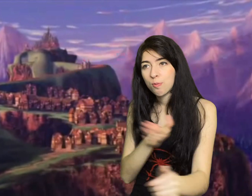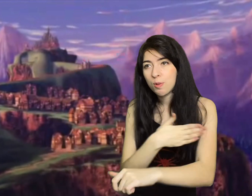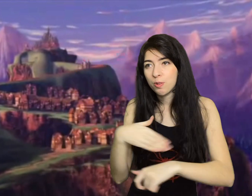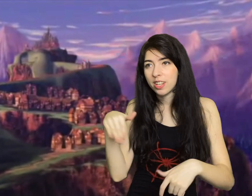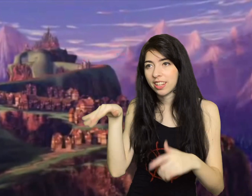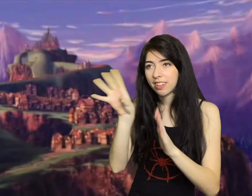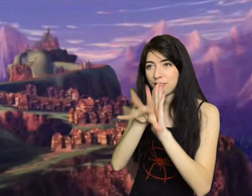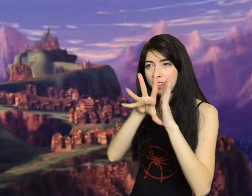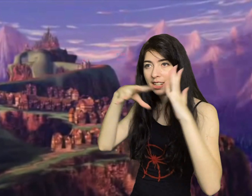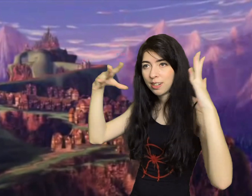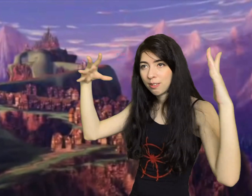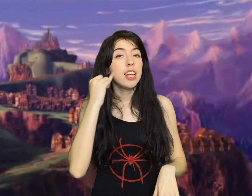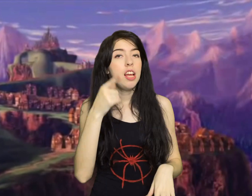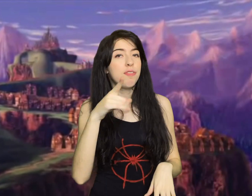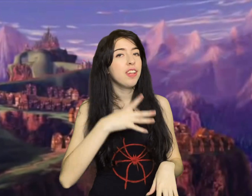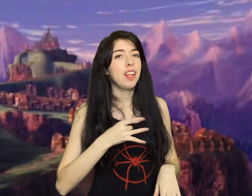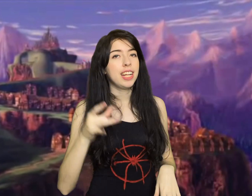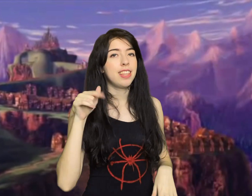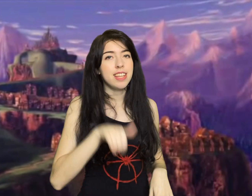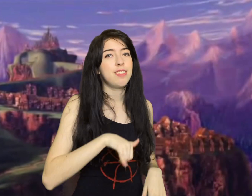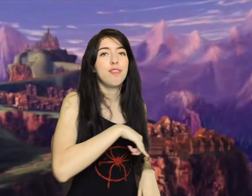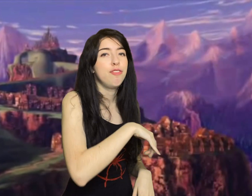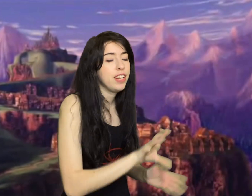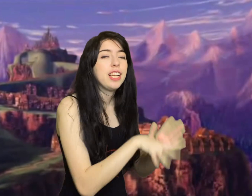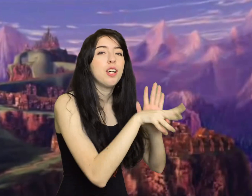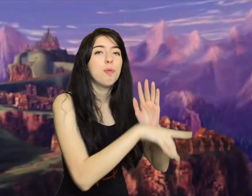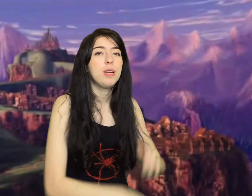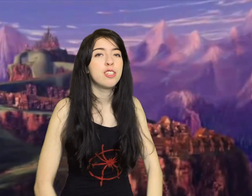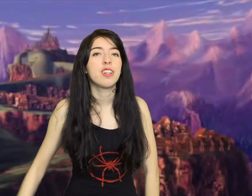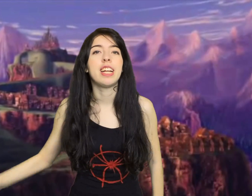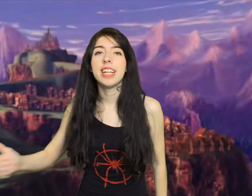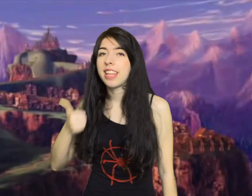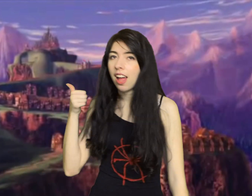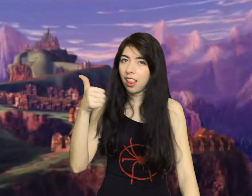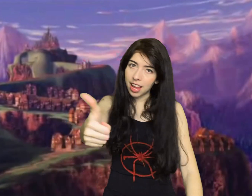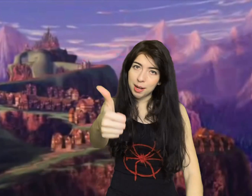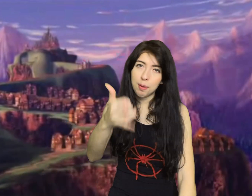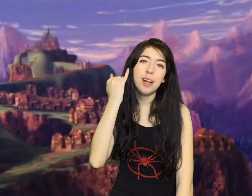music video. if you like this video be sure to hit that like button! if